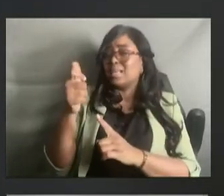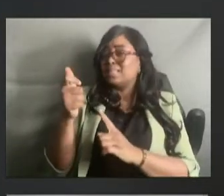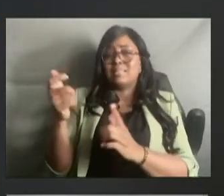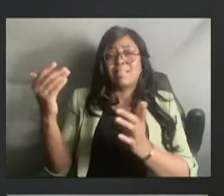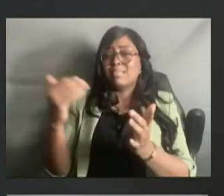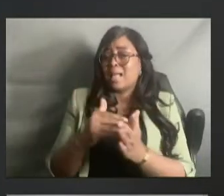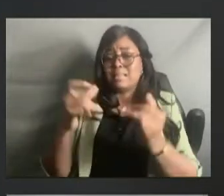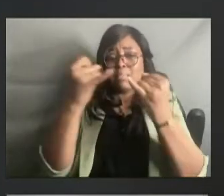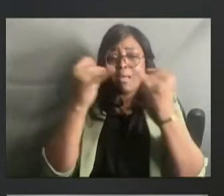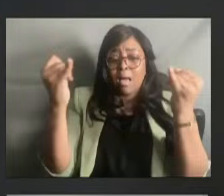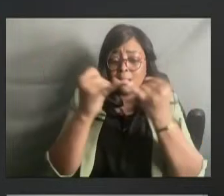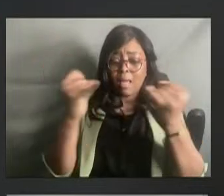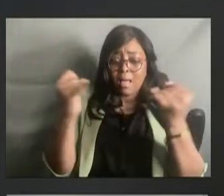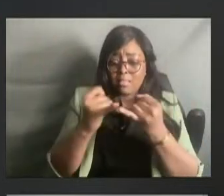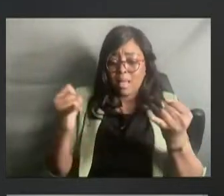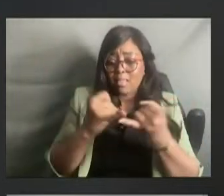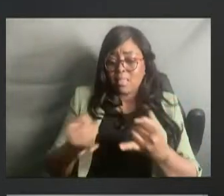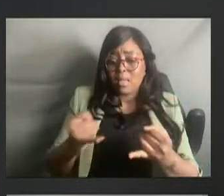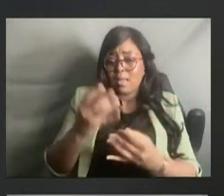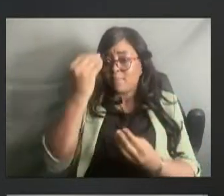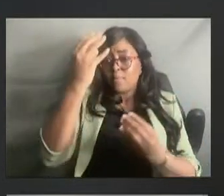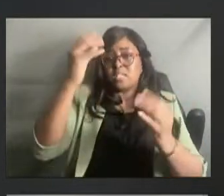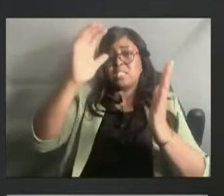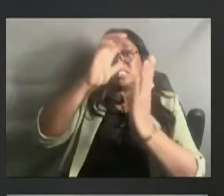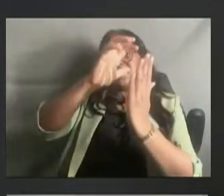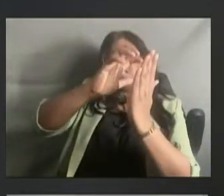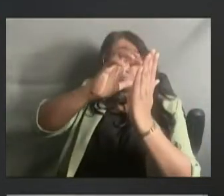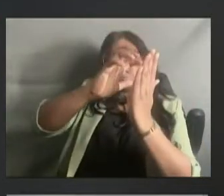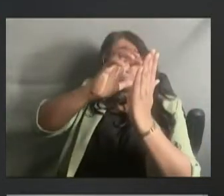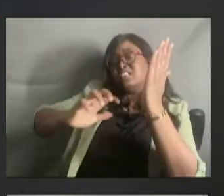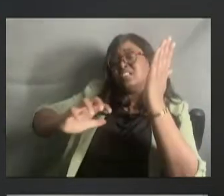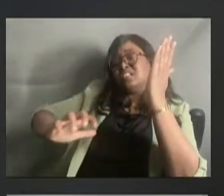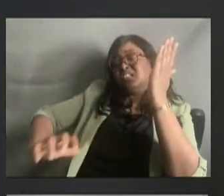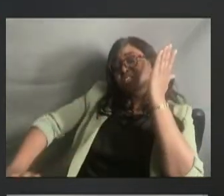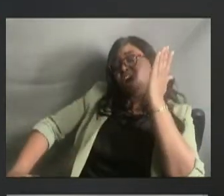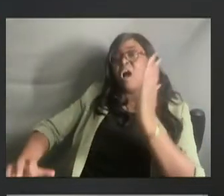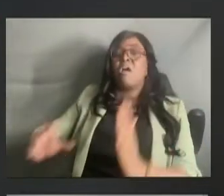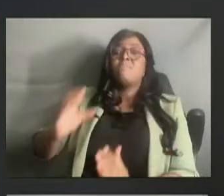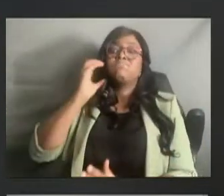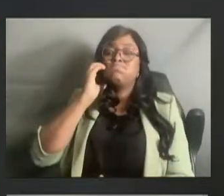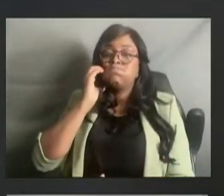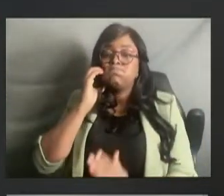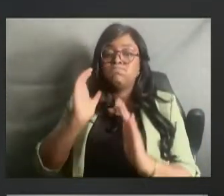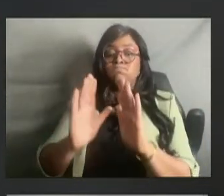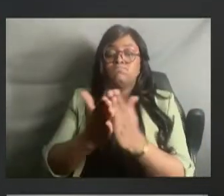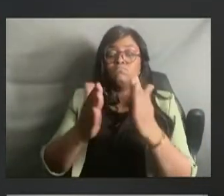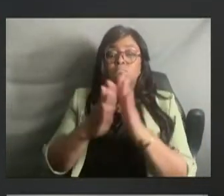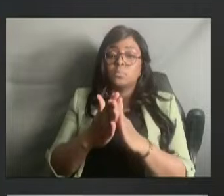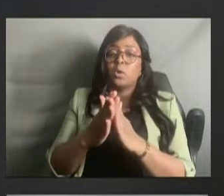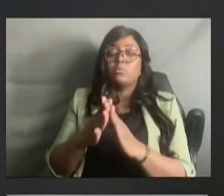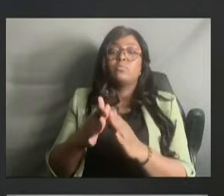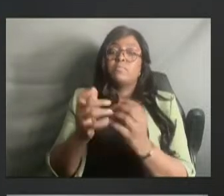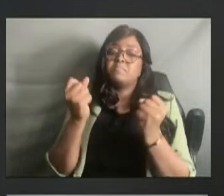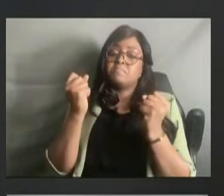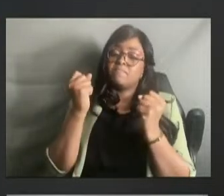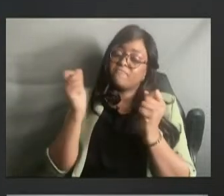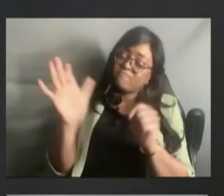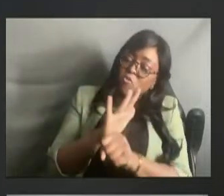The budget itself is, you know, tens of thousands of lines of